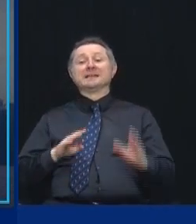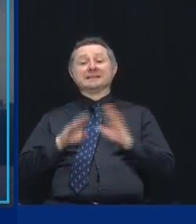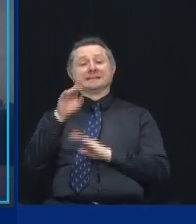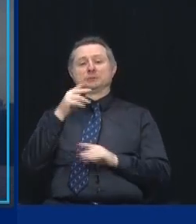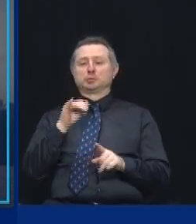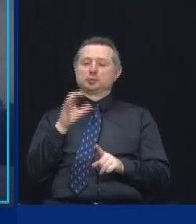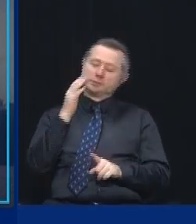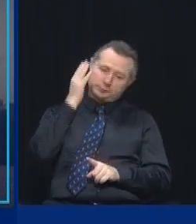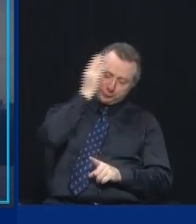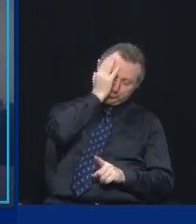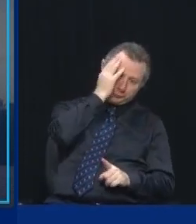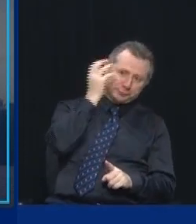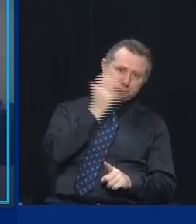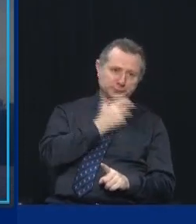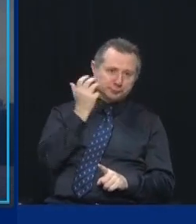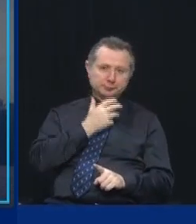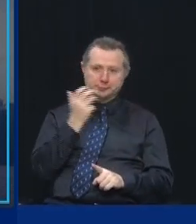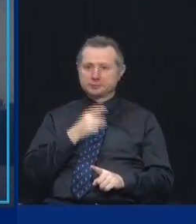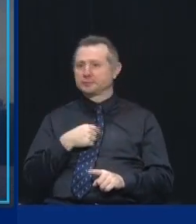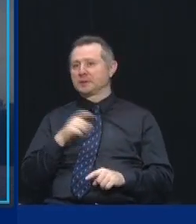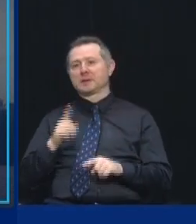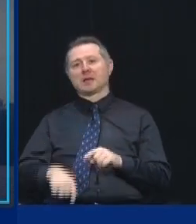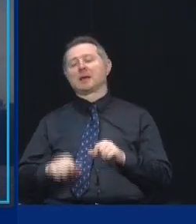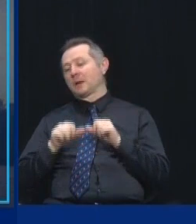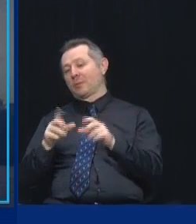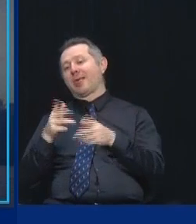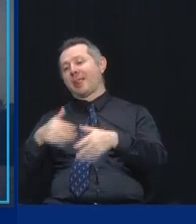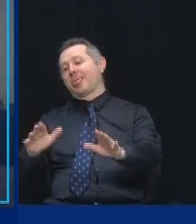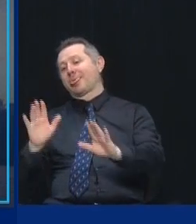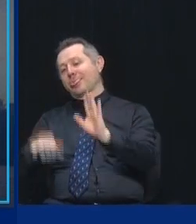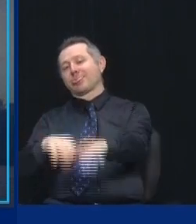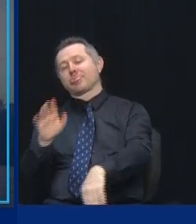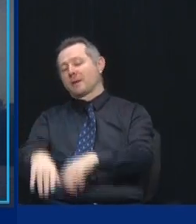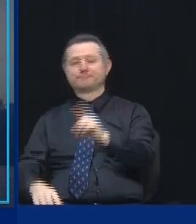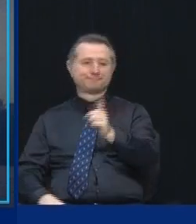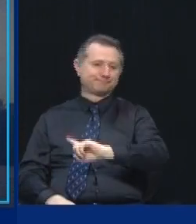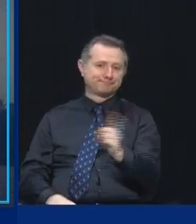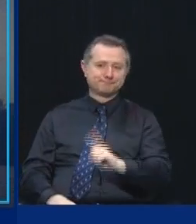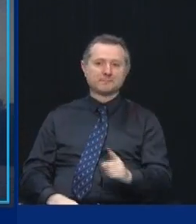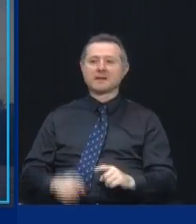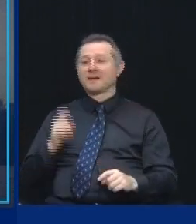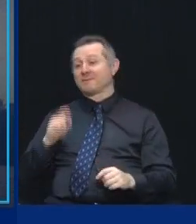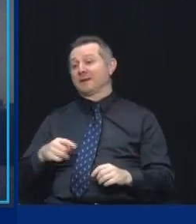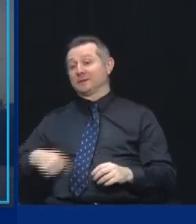COMPETITIVE. WE HAVE TO REFORM PUBLIC SAFETY.